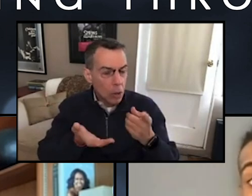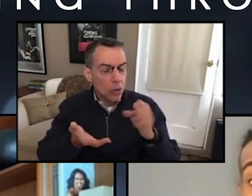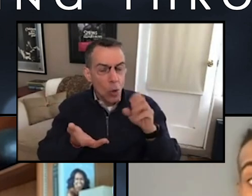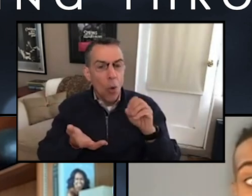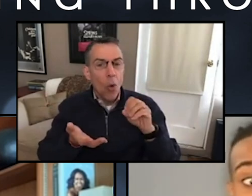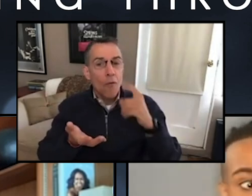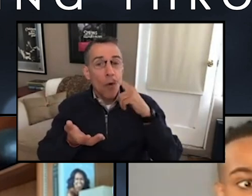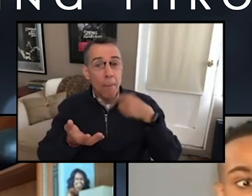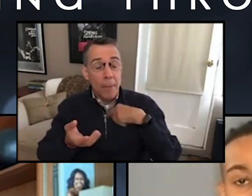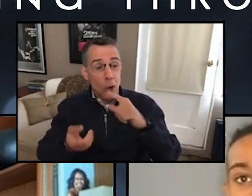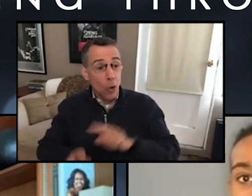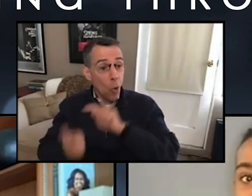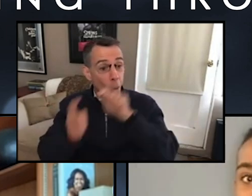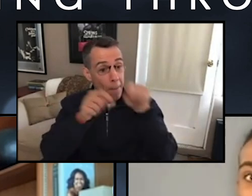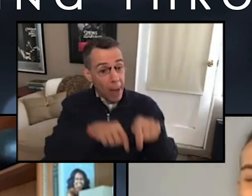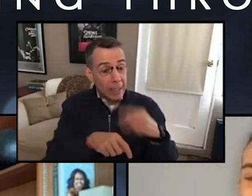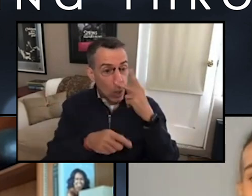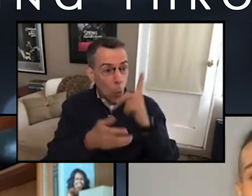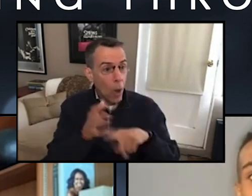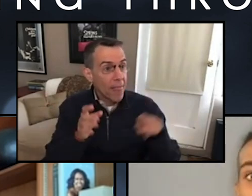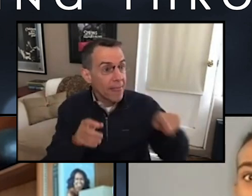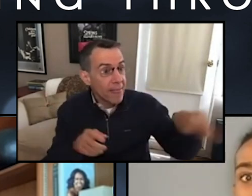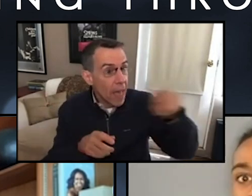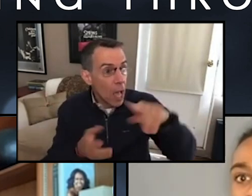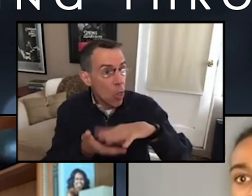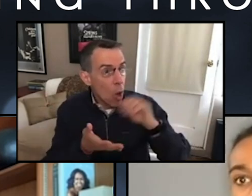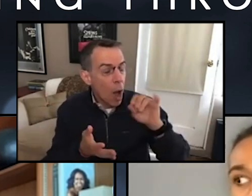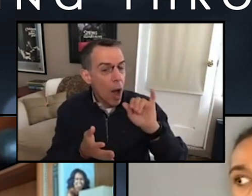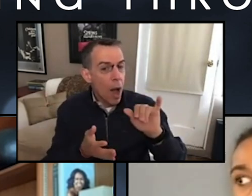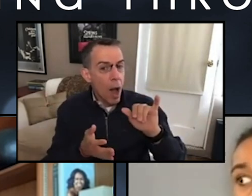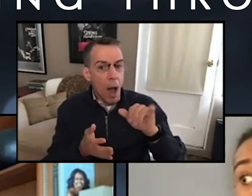me to go back and see what everyone took from it. It was just, wow. And to see